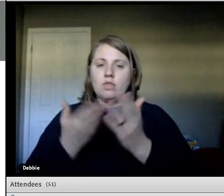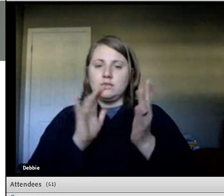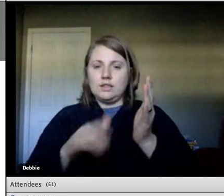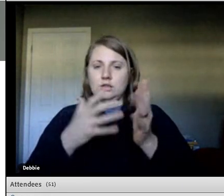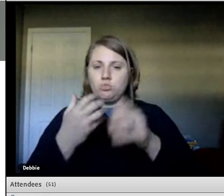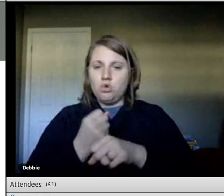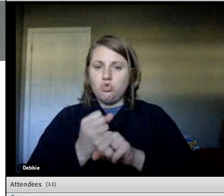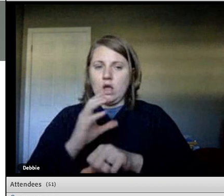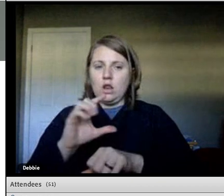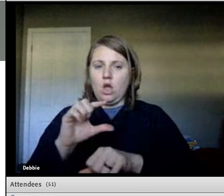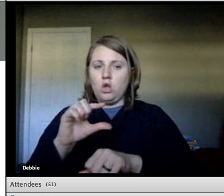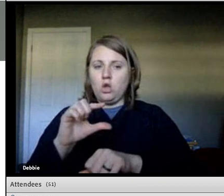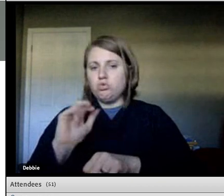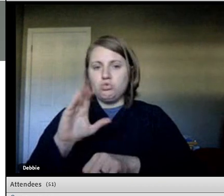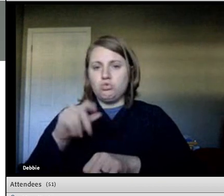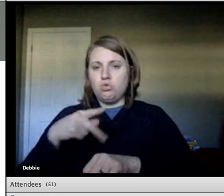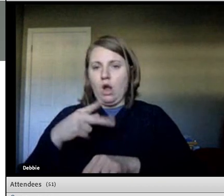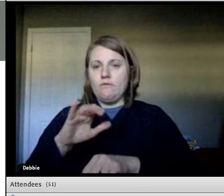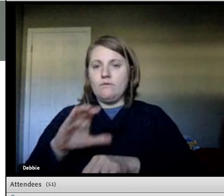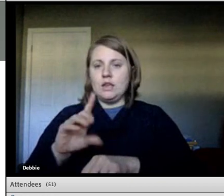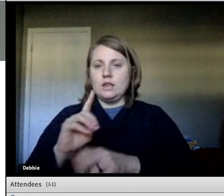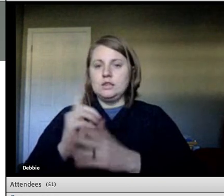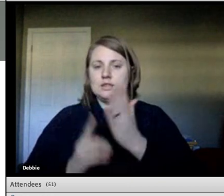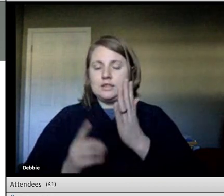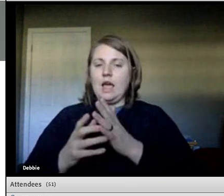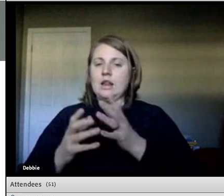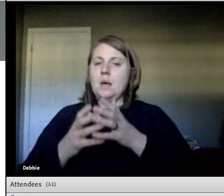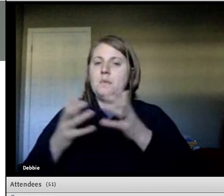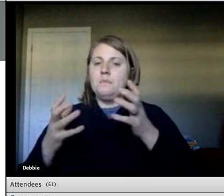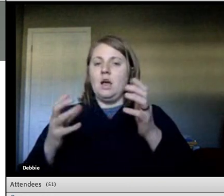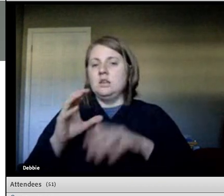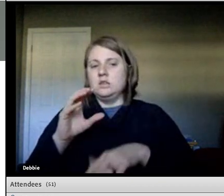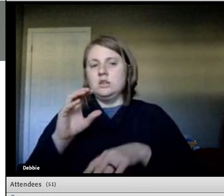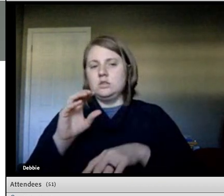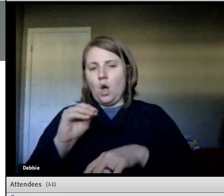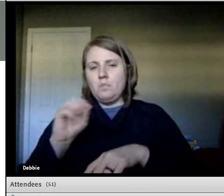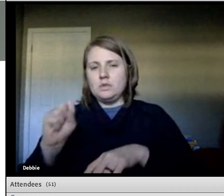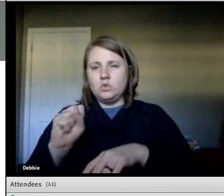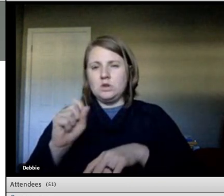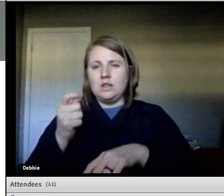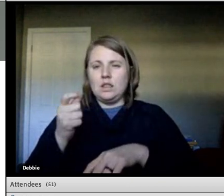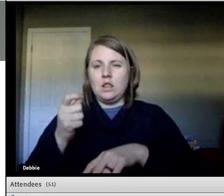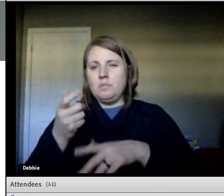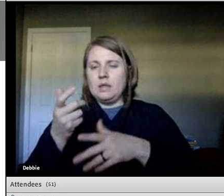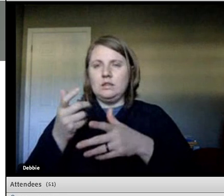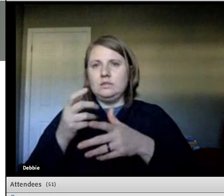It's an open-source version. It's a little antiquated, but it's like Illustrator. Thank you.